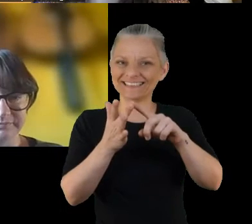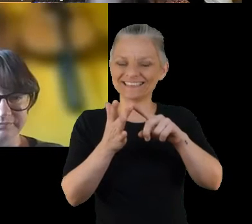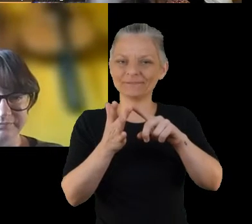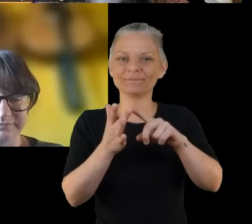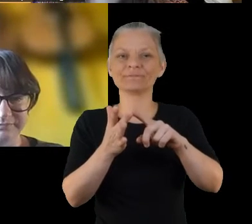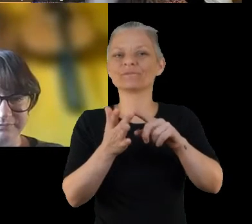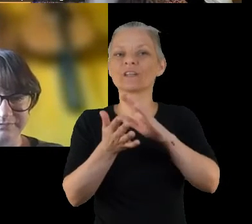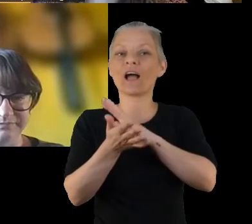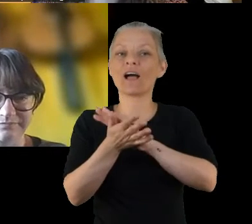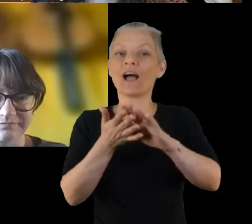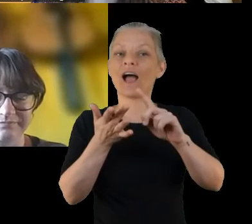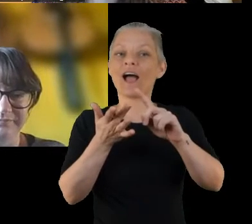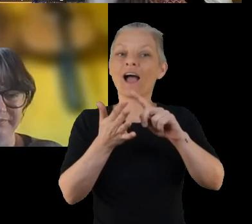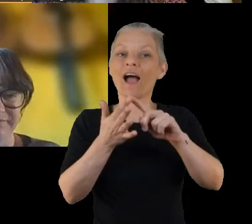Heidi Tweedie, I’m from Moray Wellbeing Hub